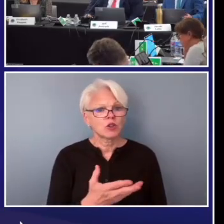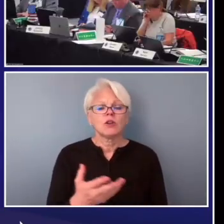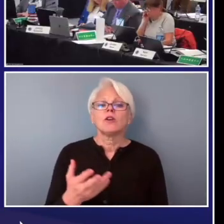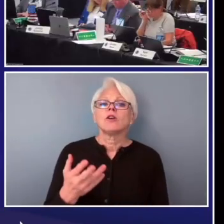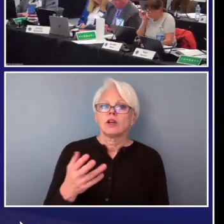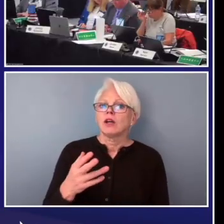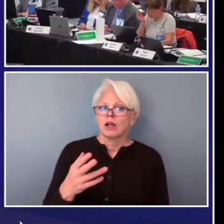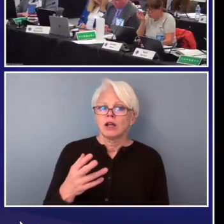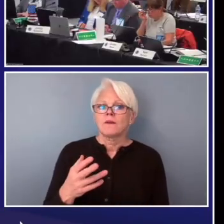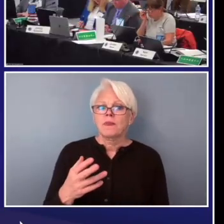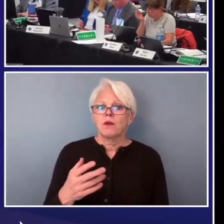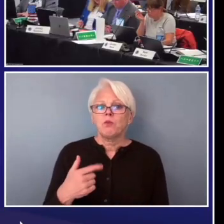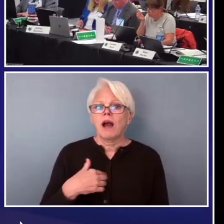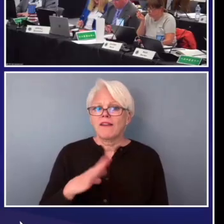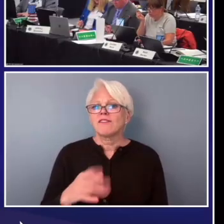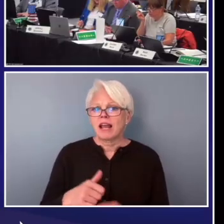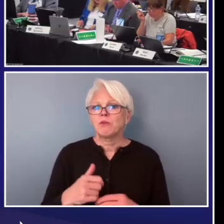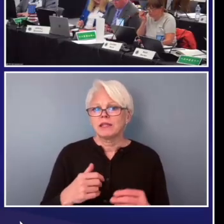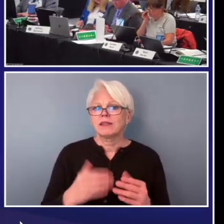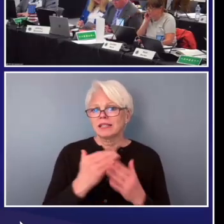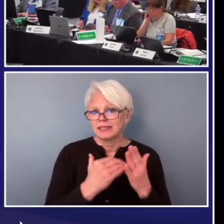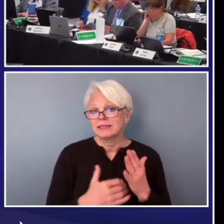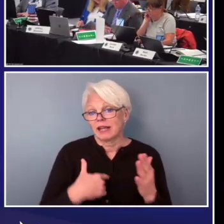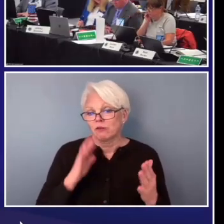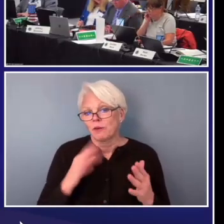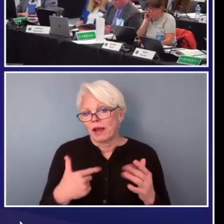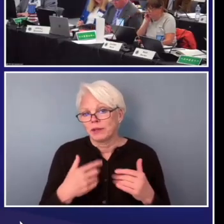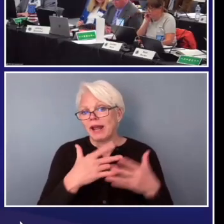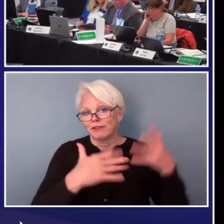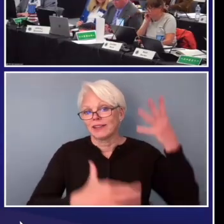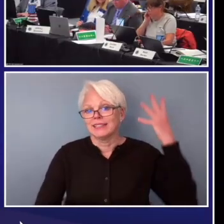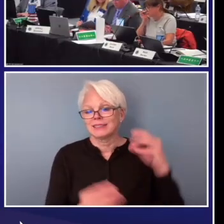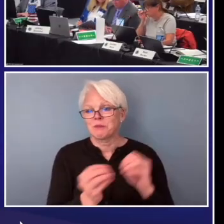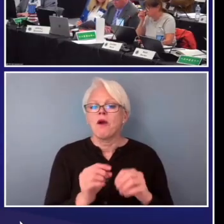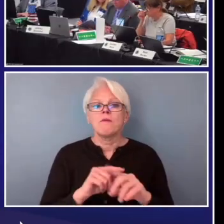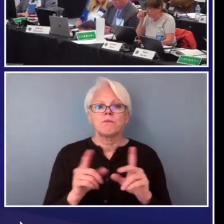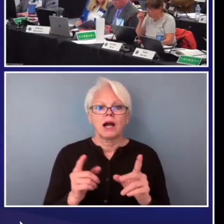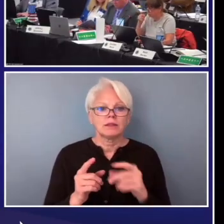be more in the list that I would add, but I'm fine with the list. I just, the pre- I was about to call it the preamble language,